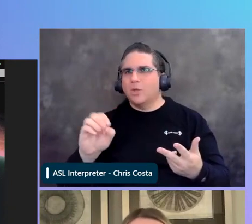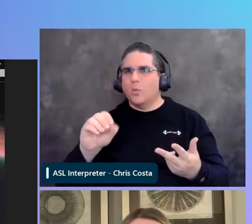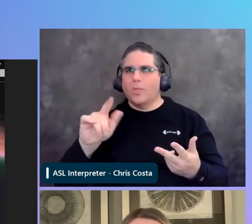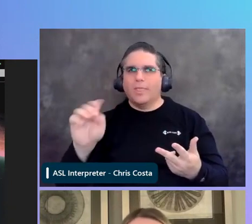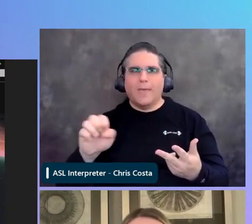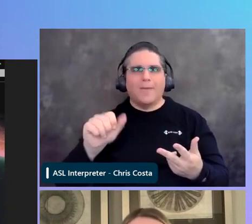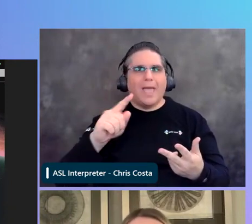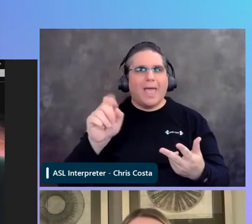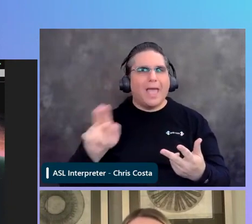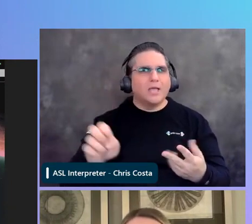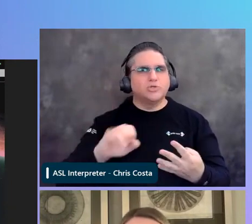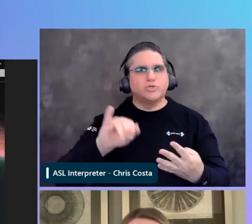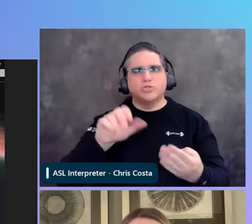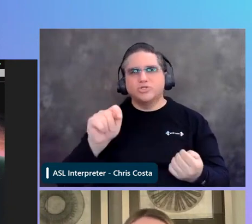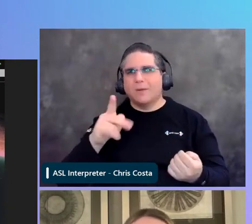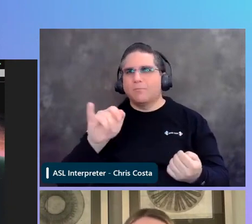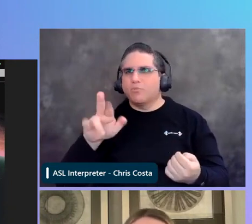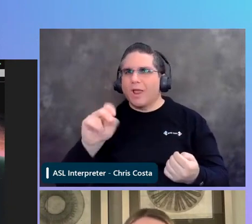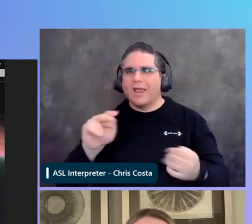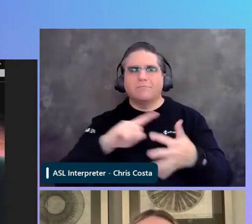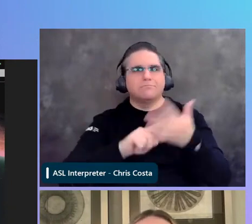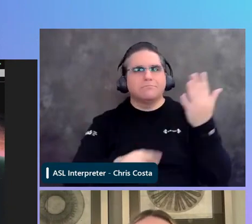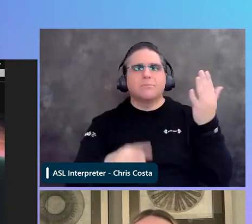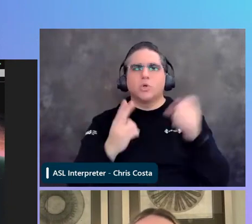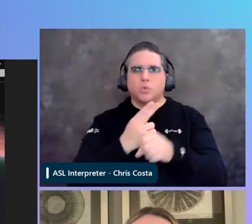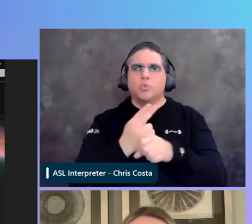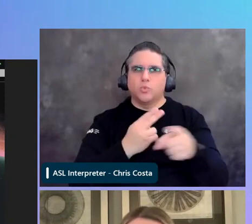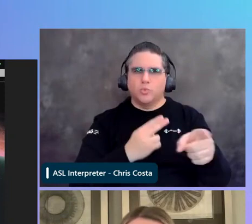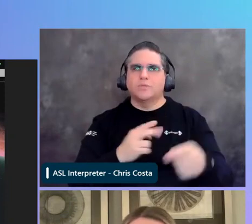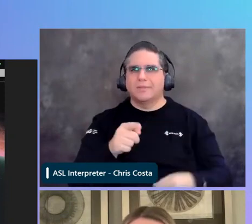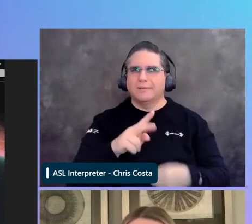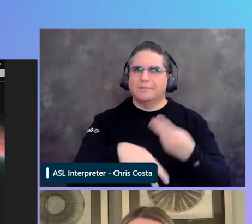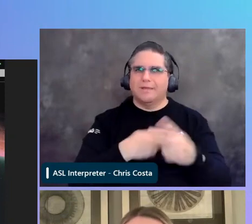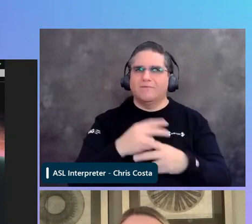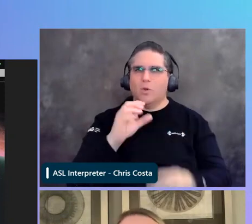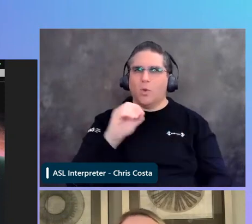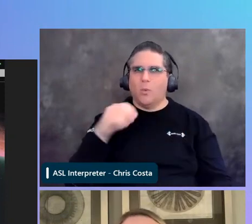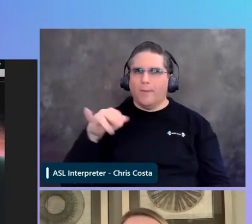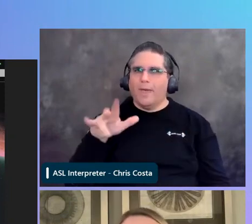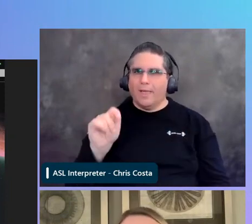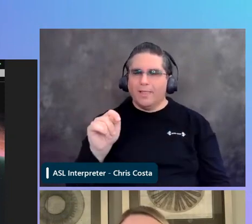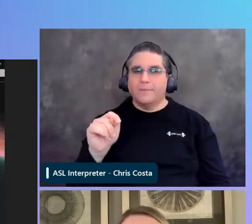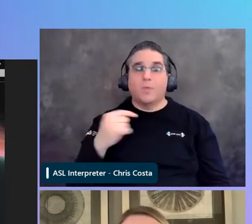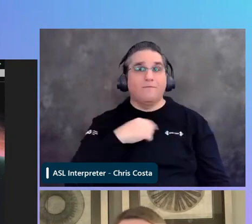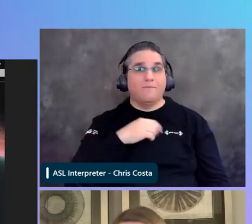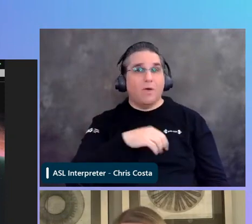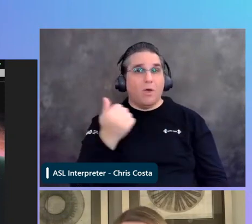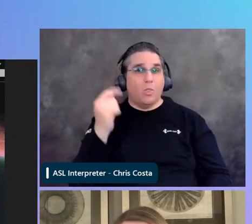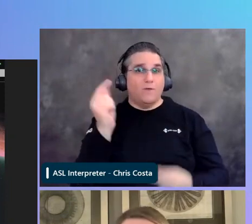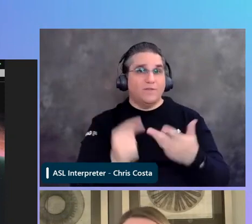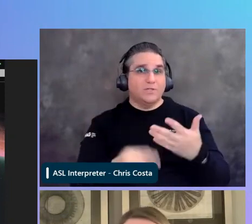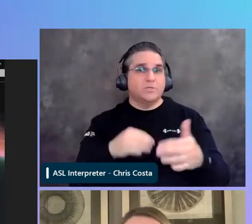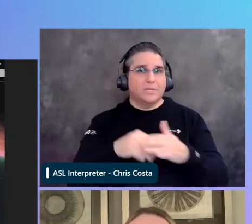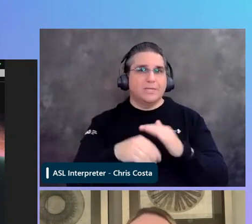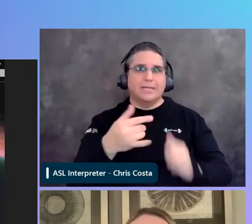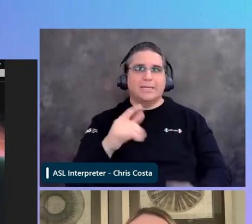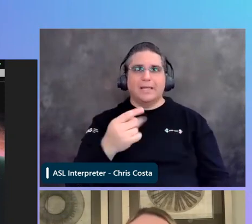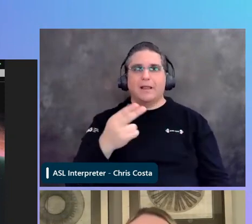Copilot. Additionally, select features are available within github.com um and that helps